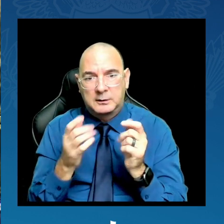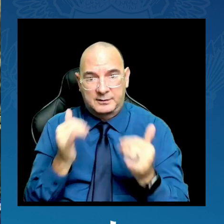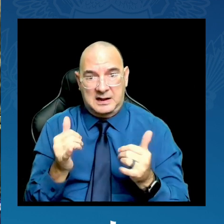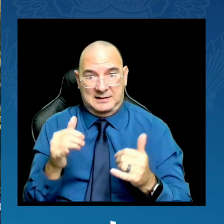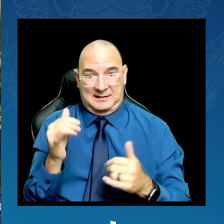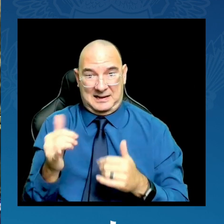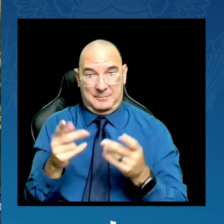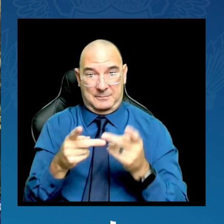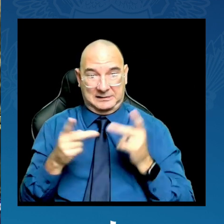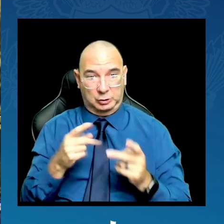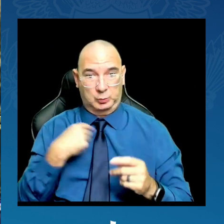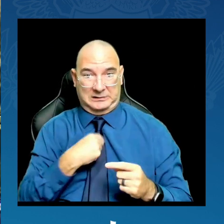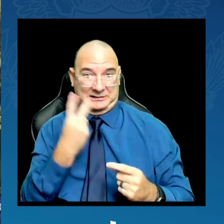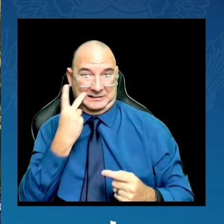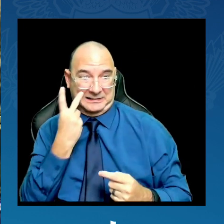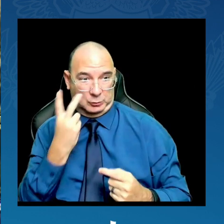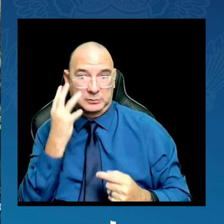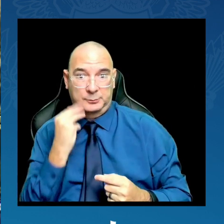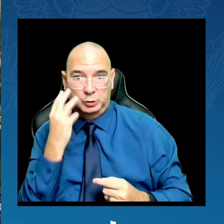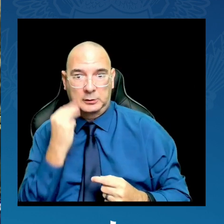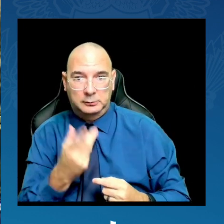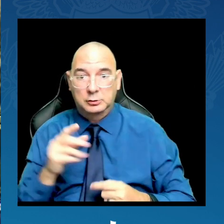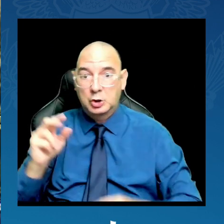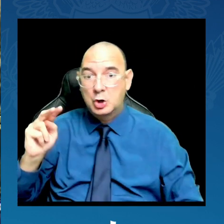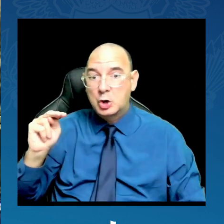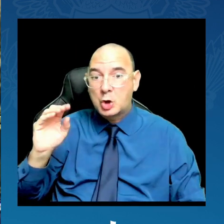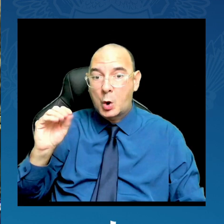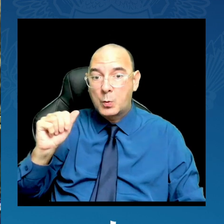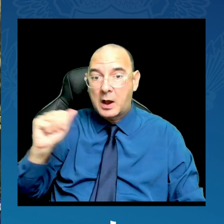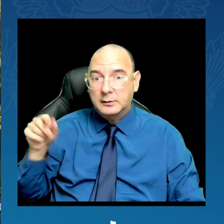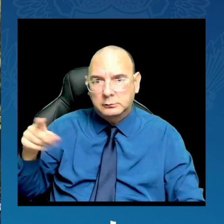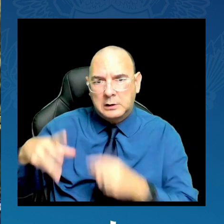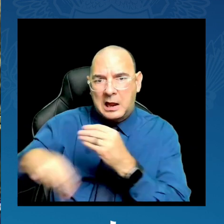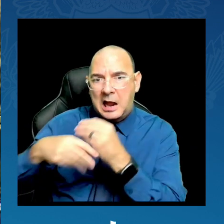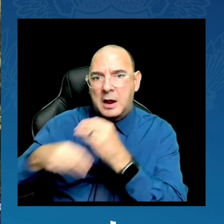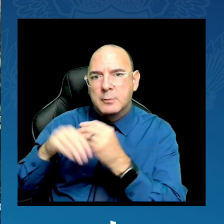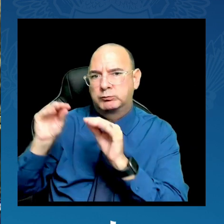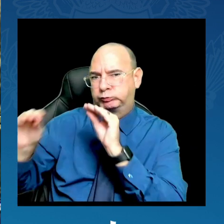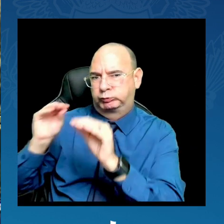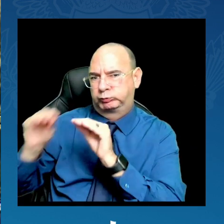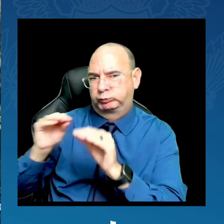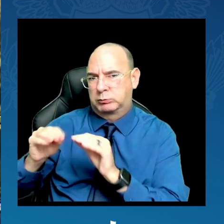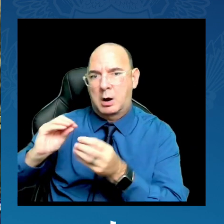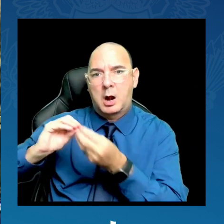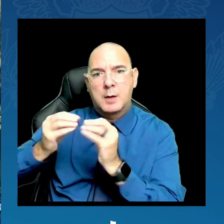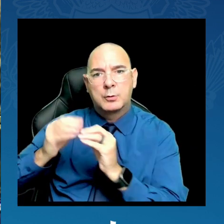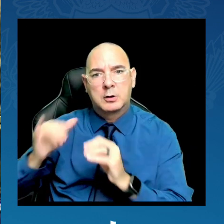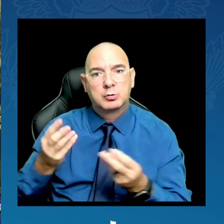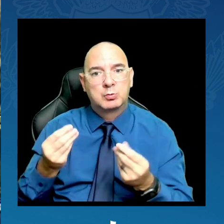So NOAA is adding to this data with on the ground measurements. It's our most innovative program and we work with community